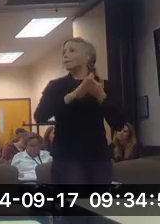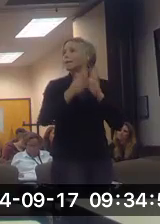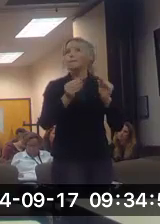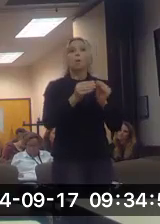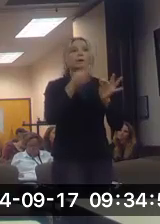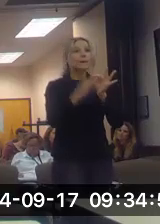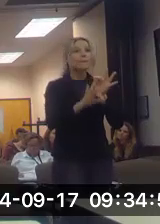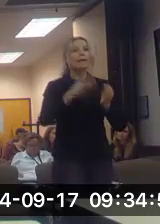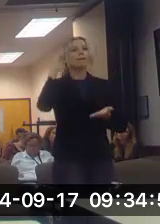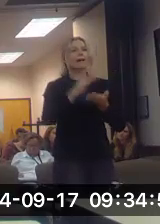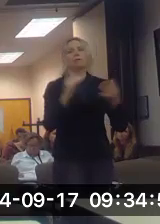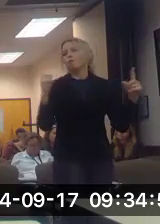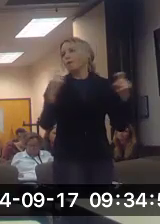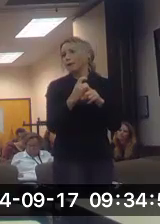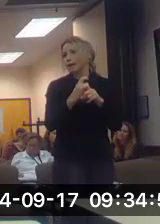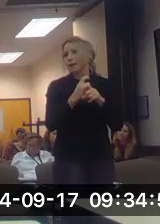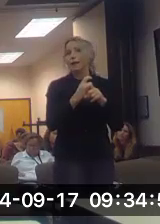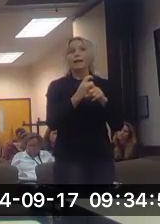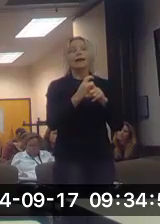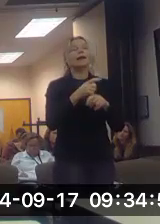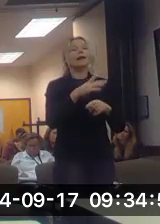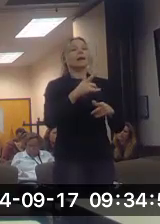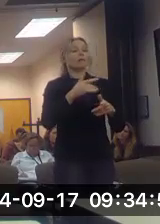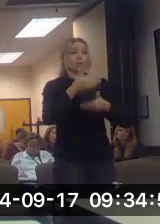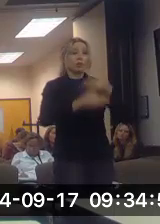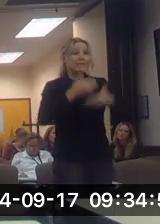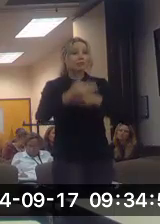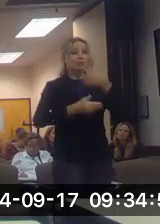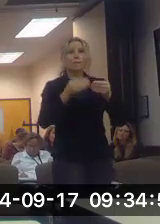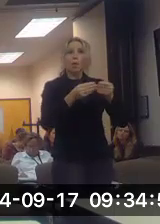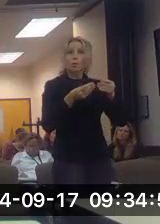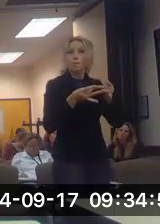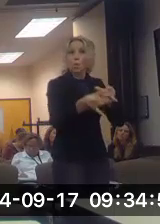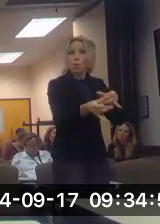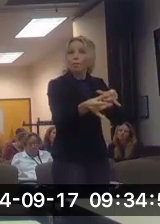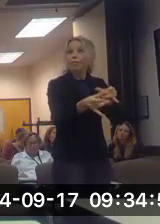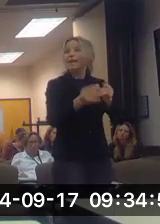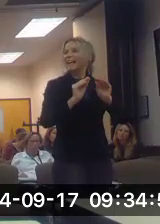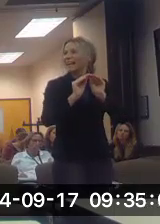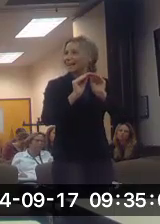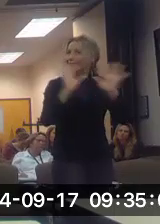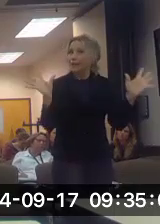Reginald Parson: ensuring that these procedures are streamlined and straightforward, will benefit both employers and employees.